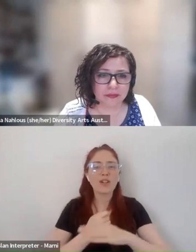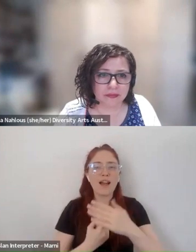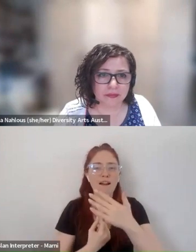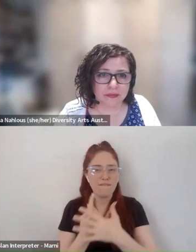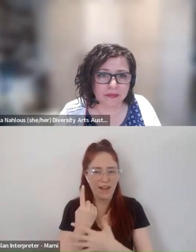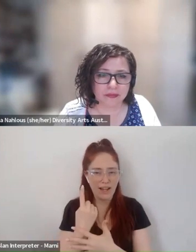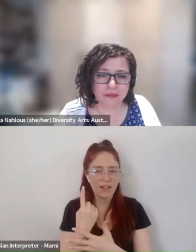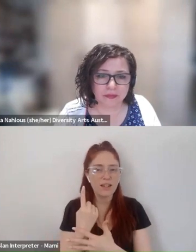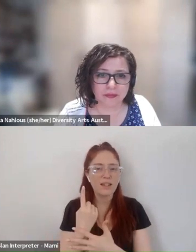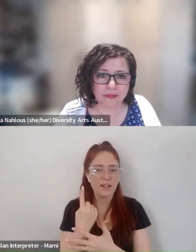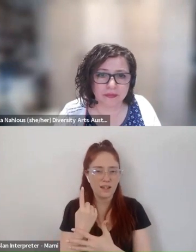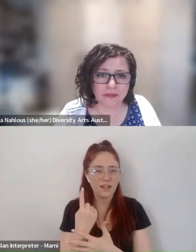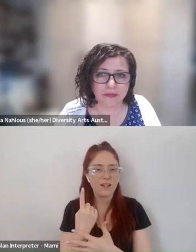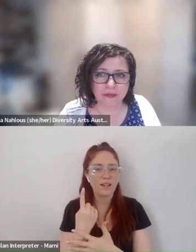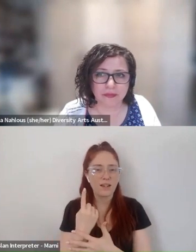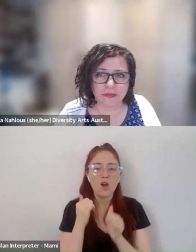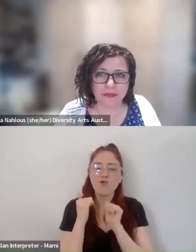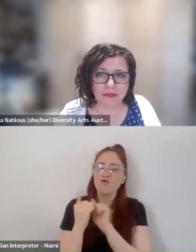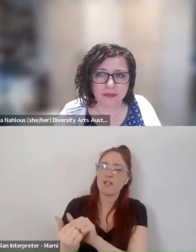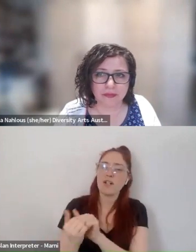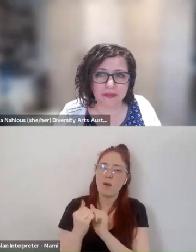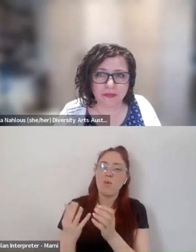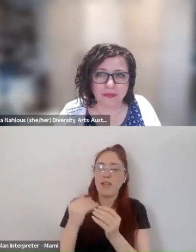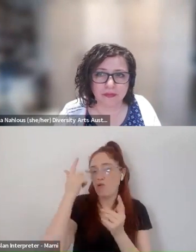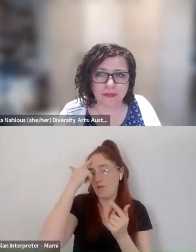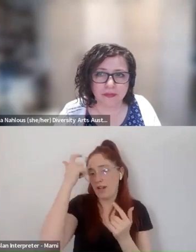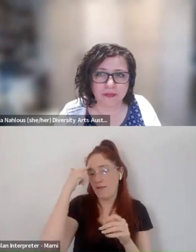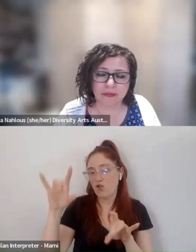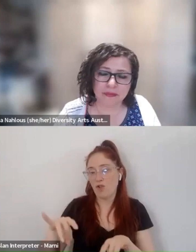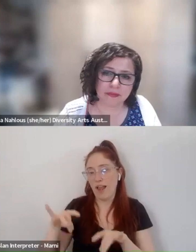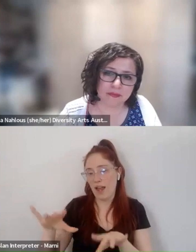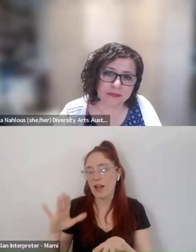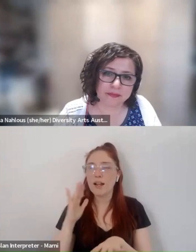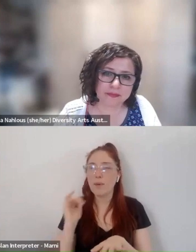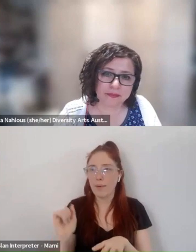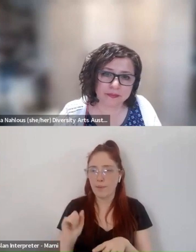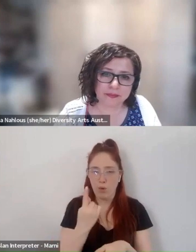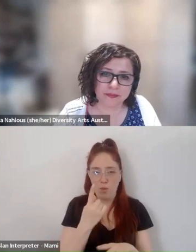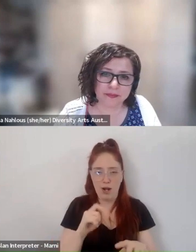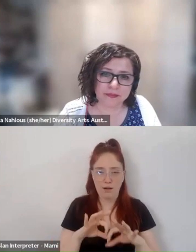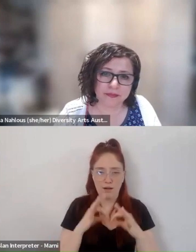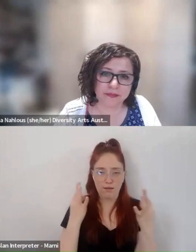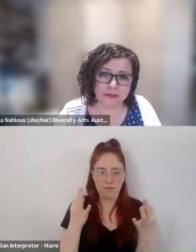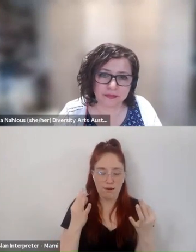with in conjunction with creative Australia. We were in a